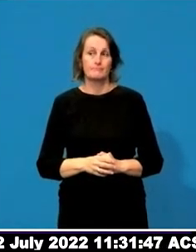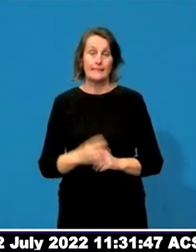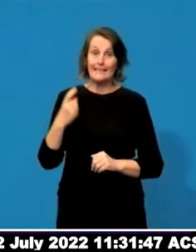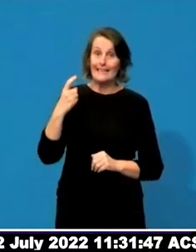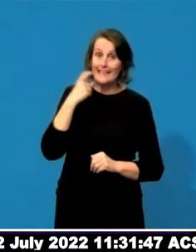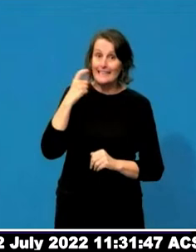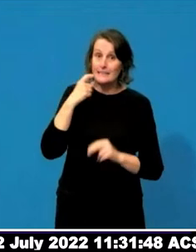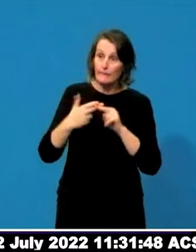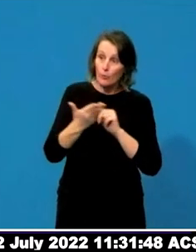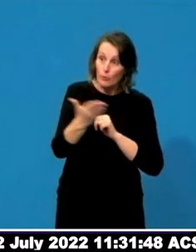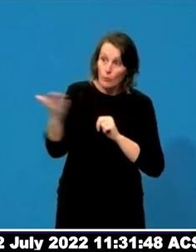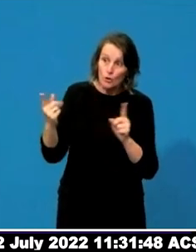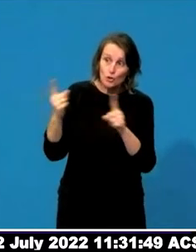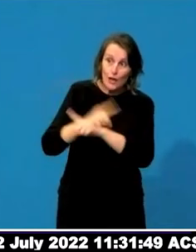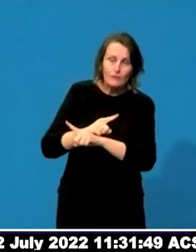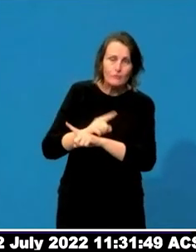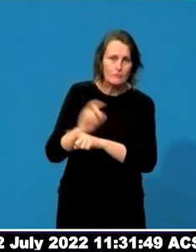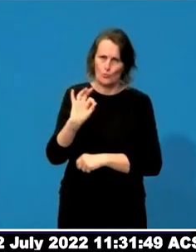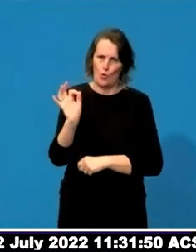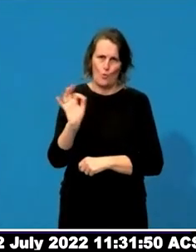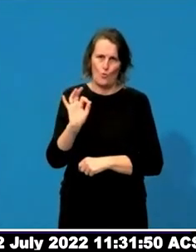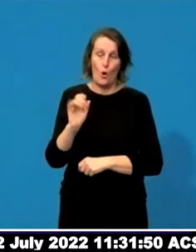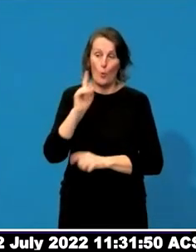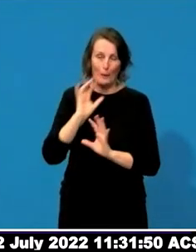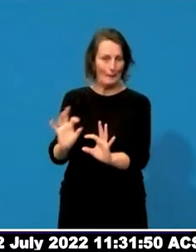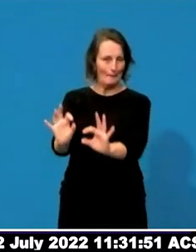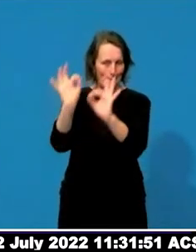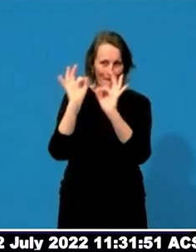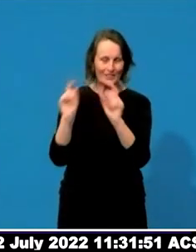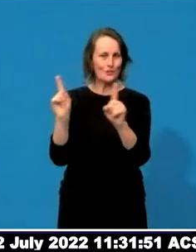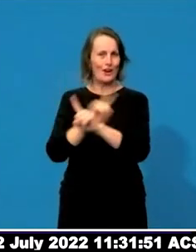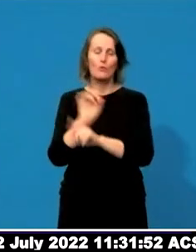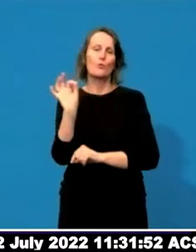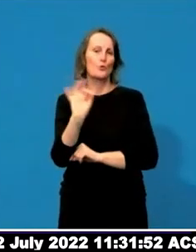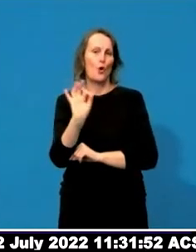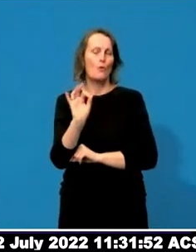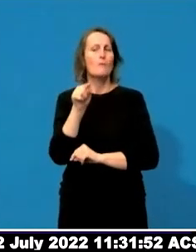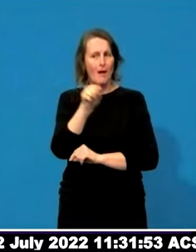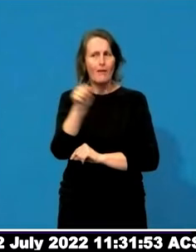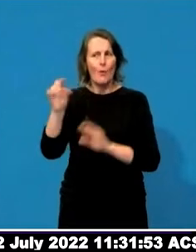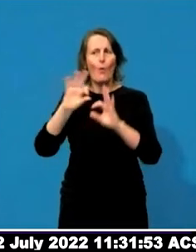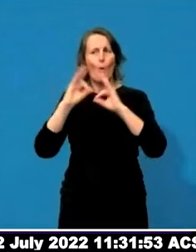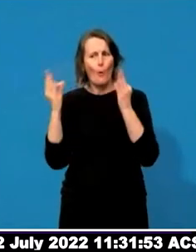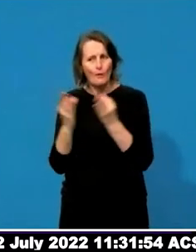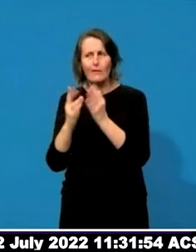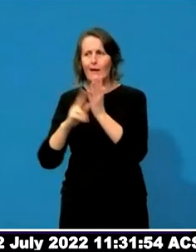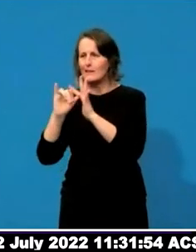I don't think it necessarily will be 100 per cent. But I do think that in are things that can be done.